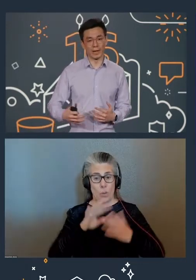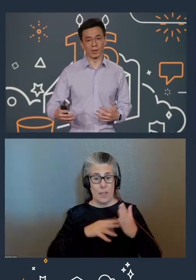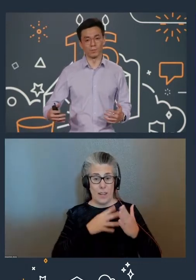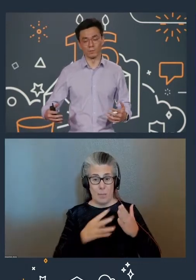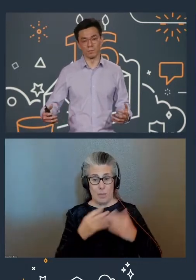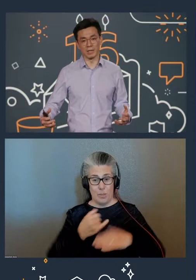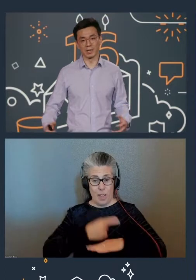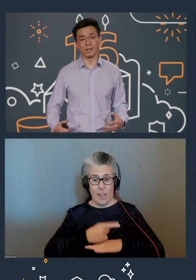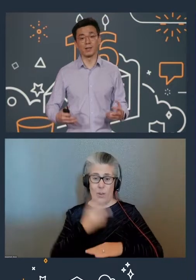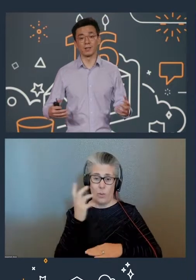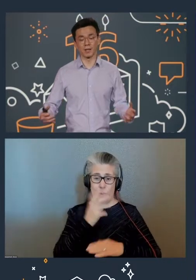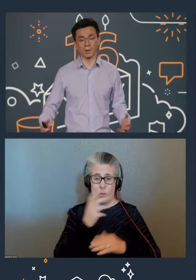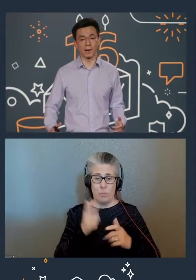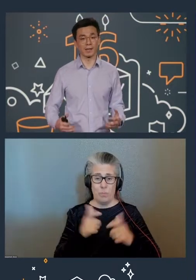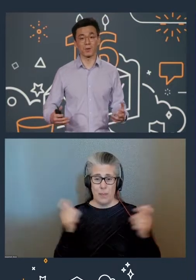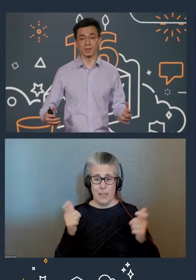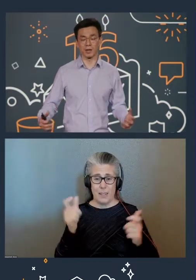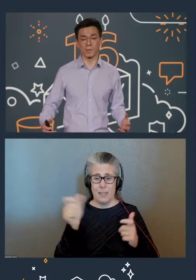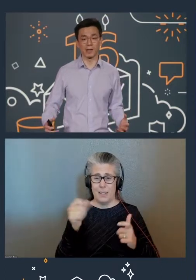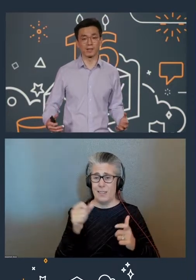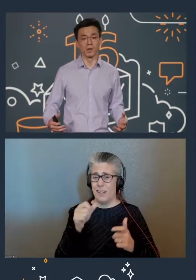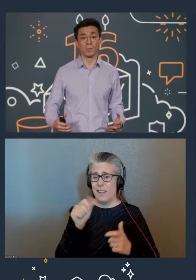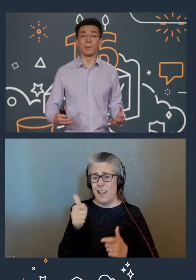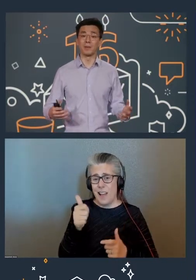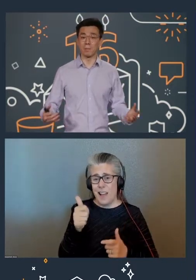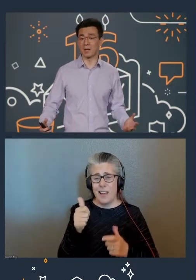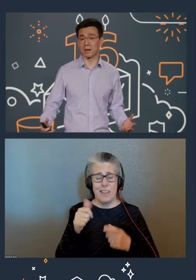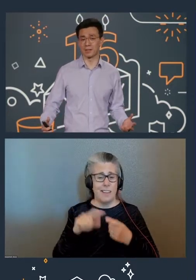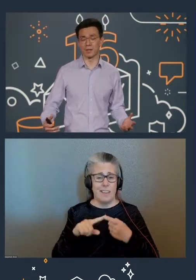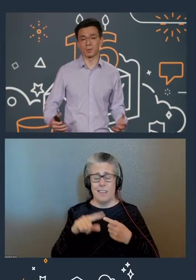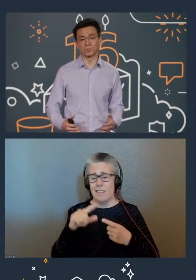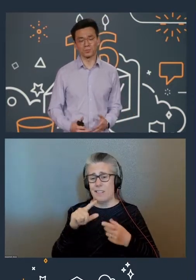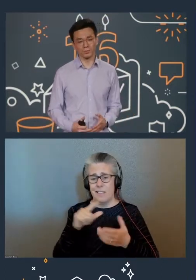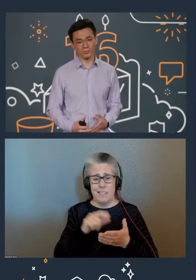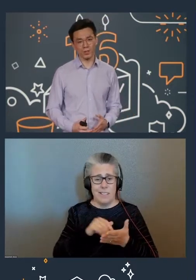It could be tens of terabytes, hundreds of terabytes, or maybe petabyte scale.